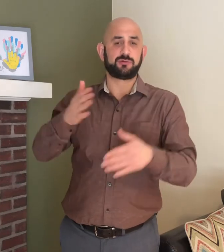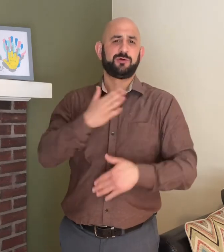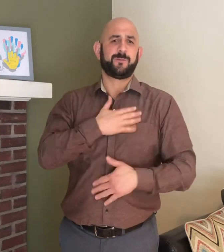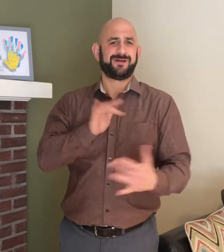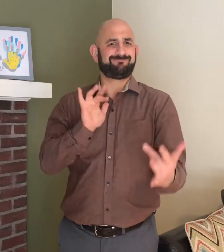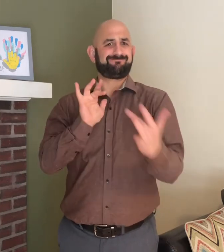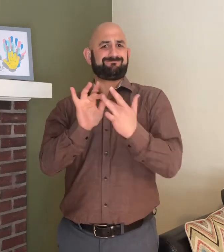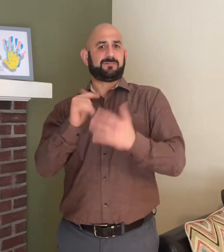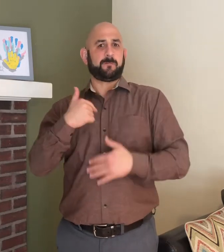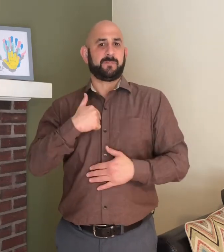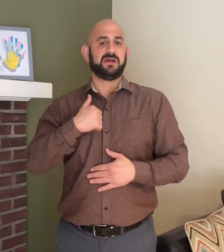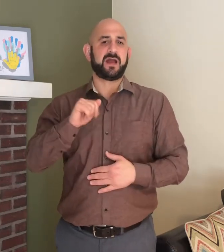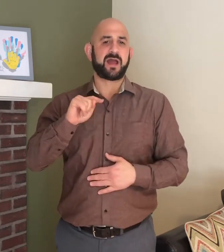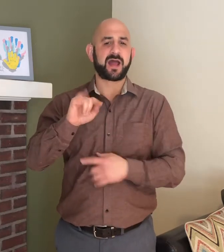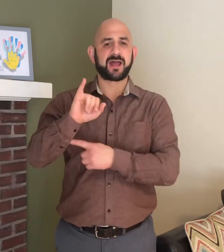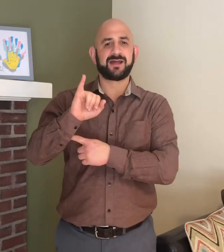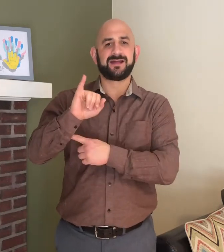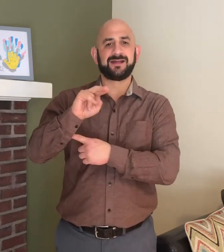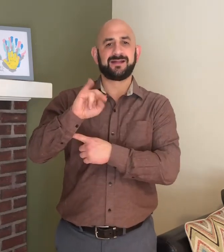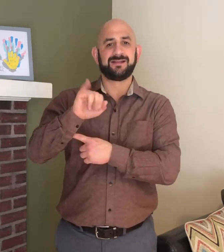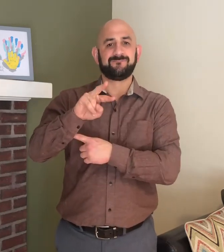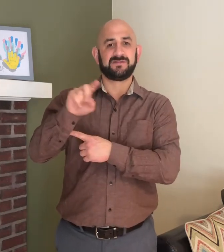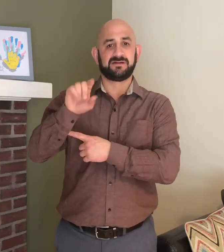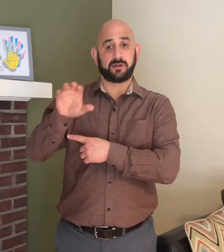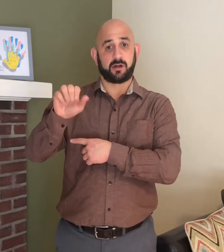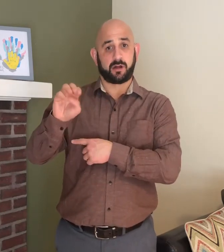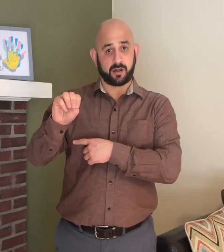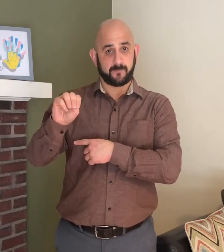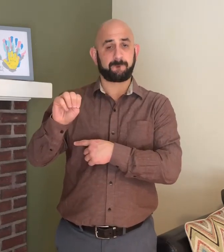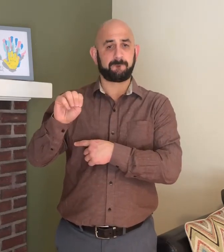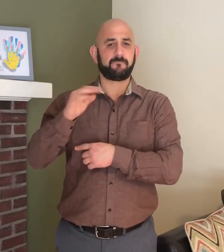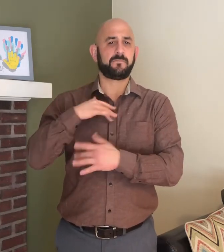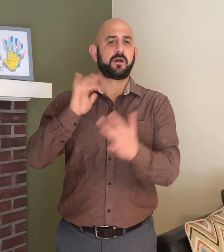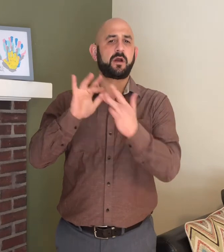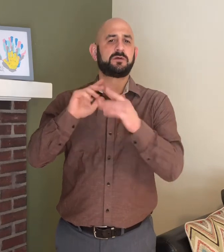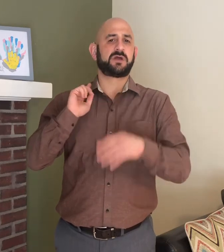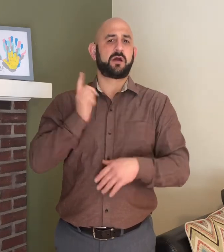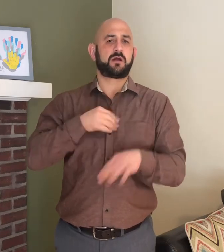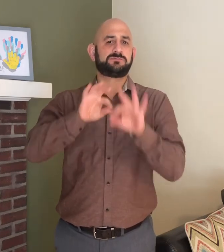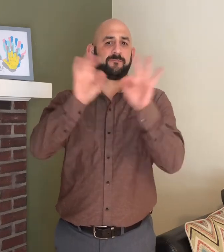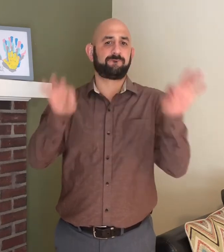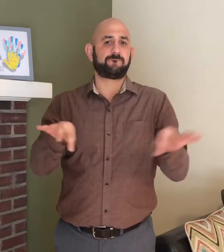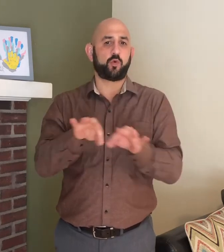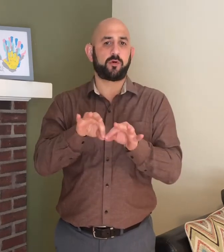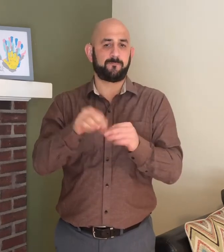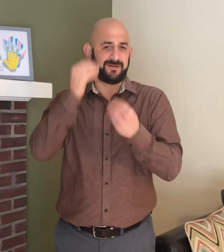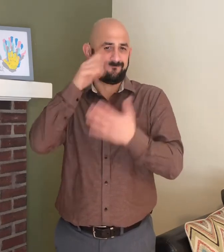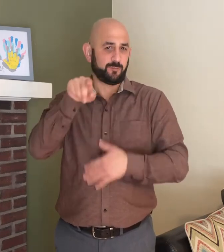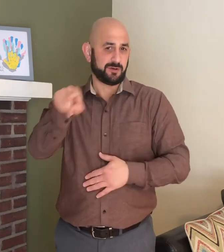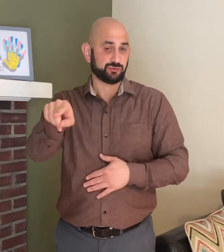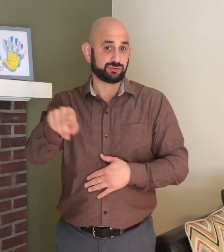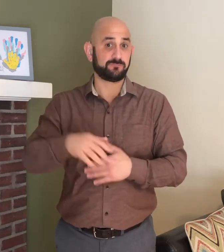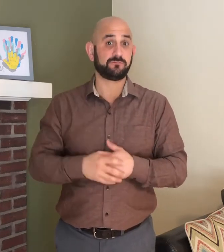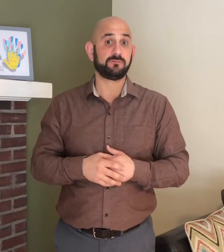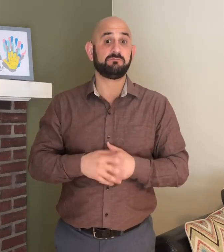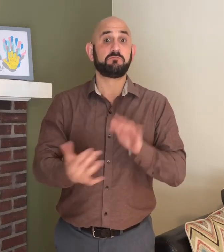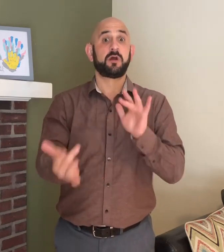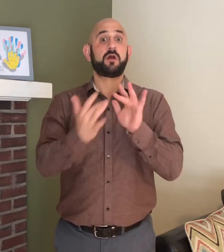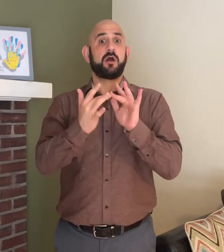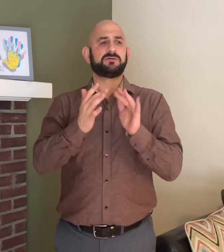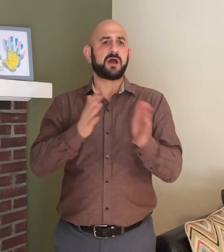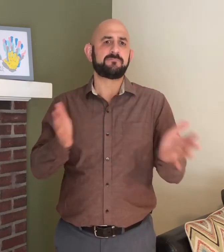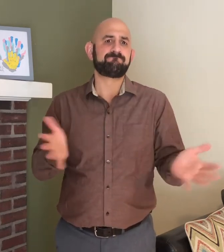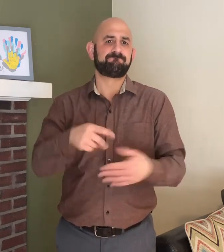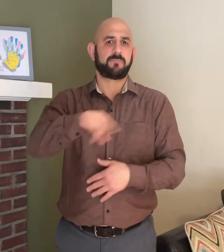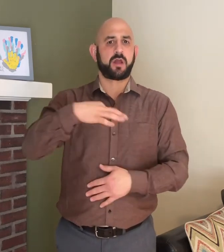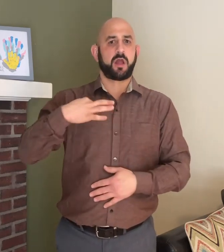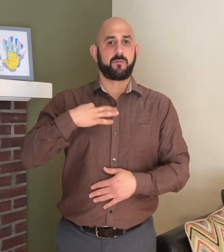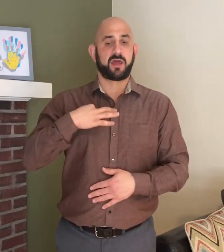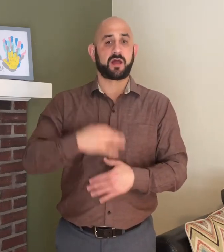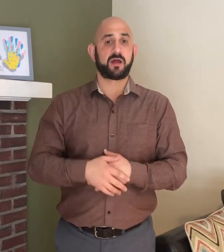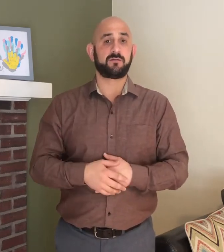please contact me at www.innivee.com/contact at the contact us form